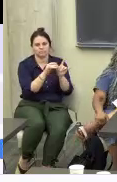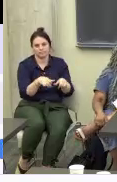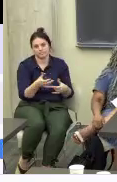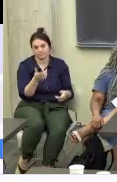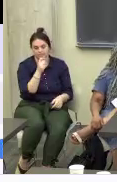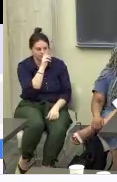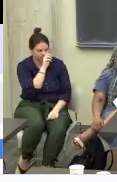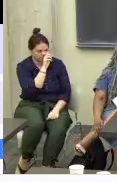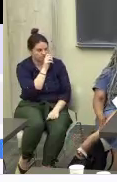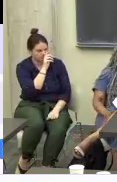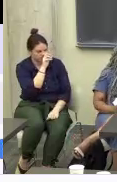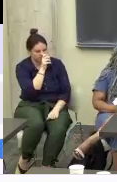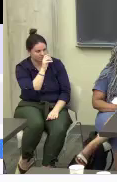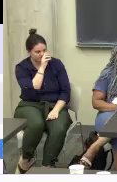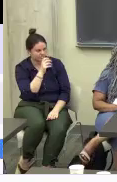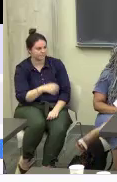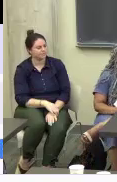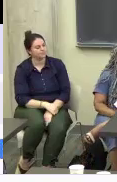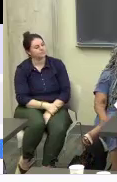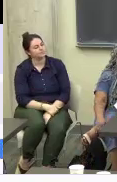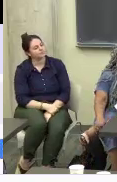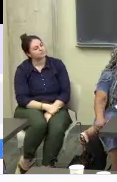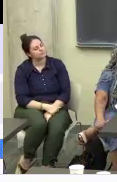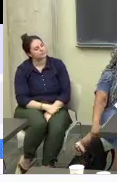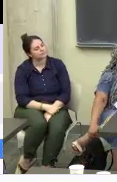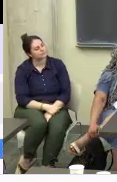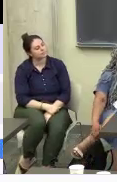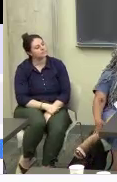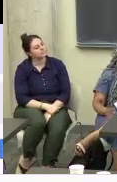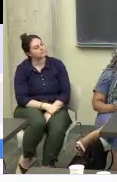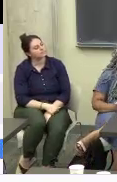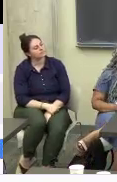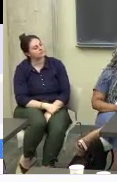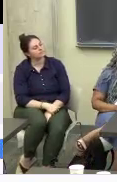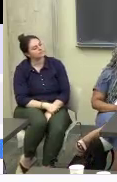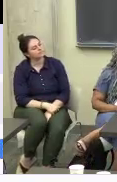Absolutely. Thank you. I'm going to answer the question a little differently because that's